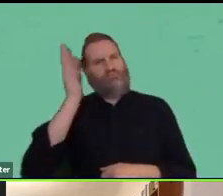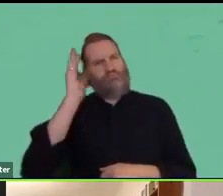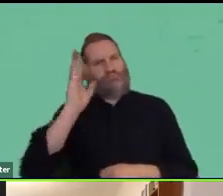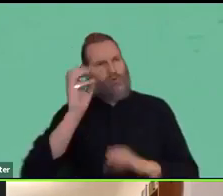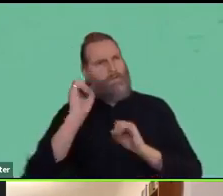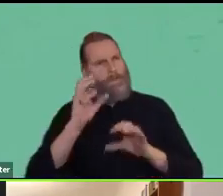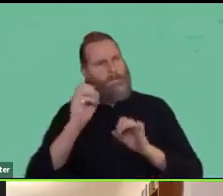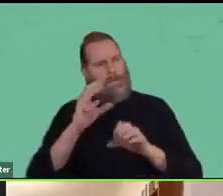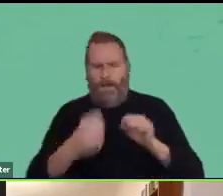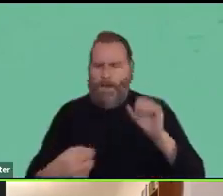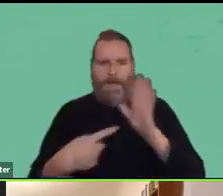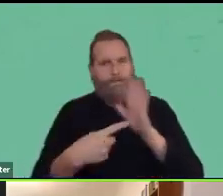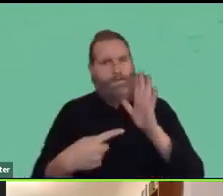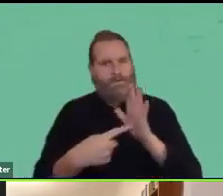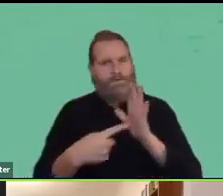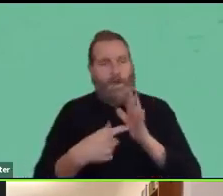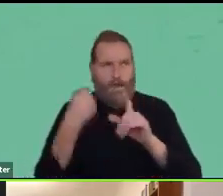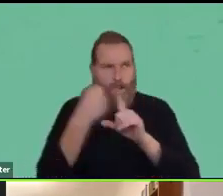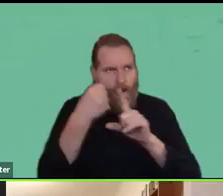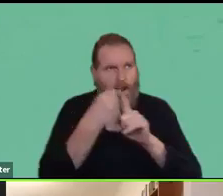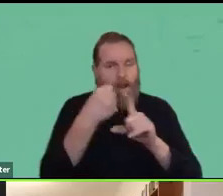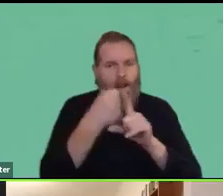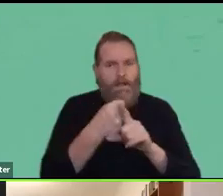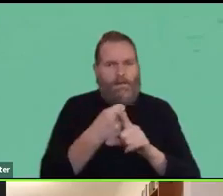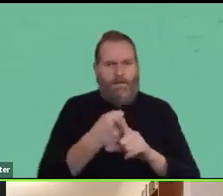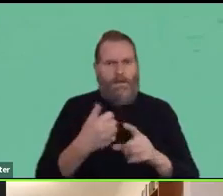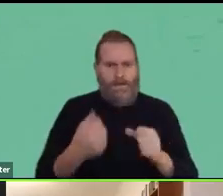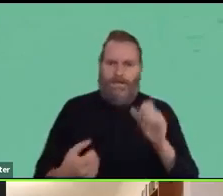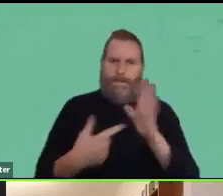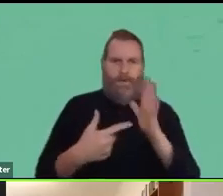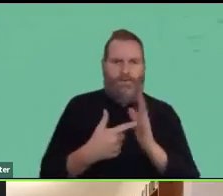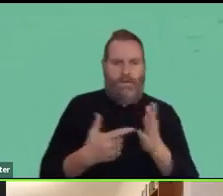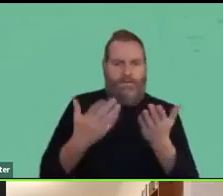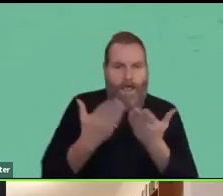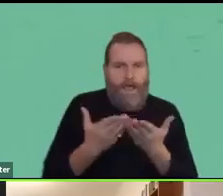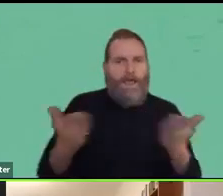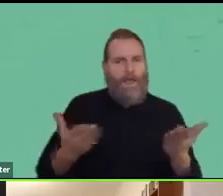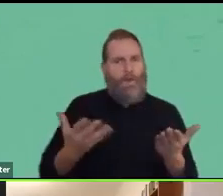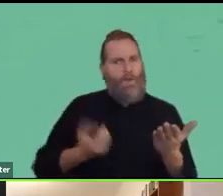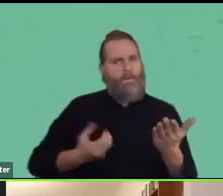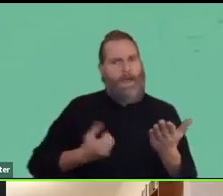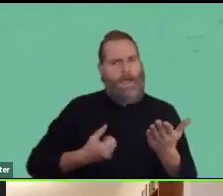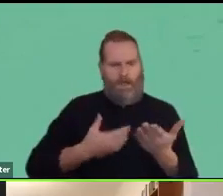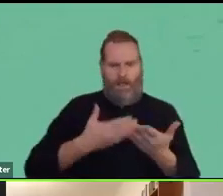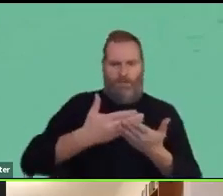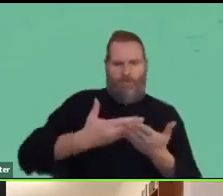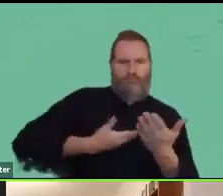including the rights for pay progression, equal pay across the board, that the question raises.